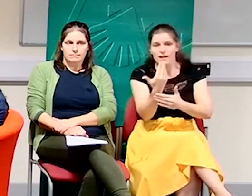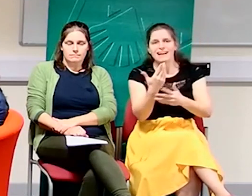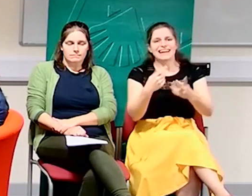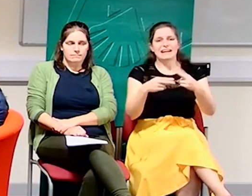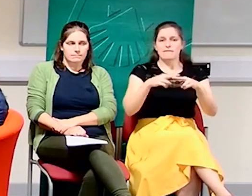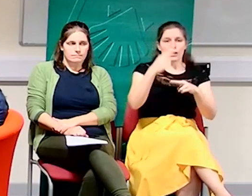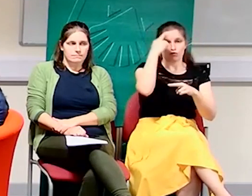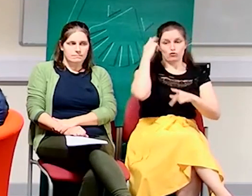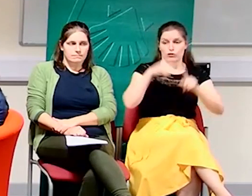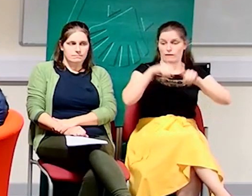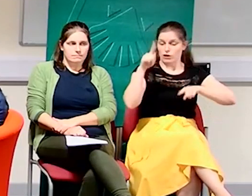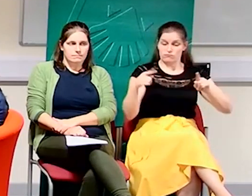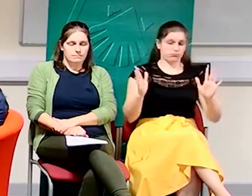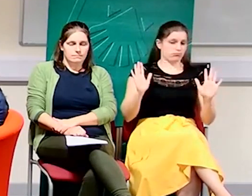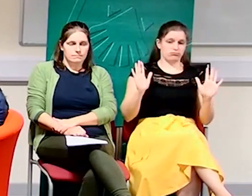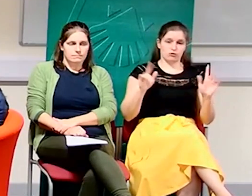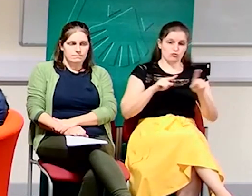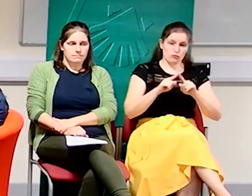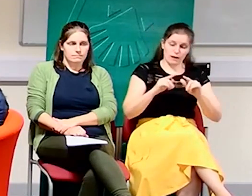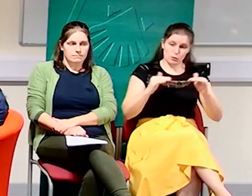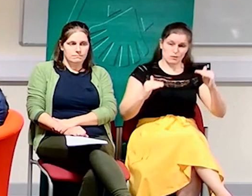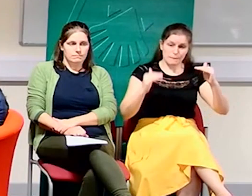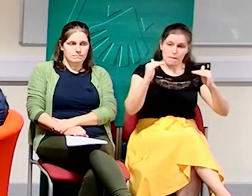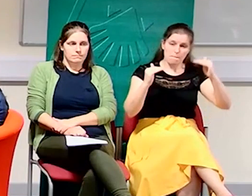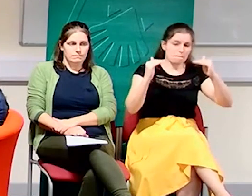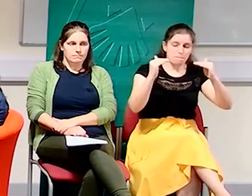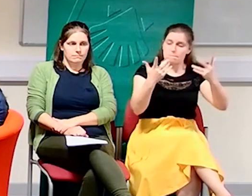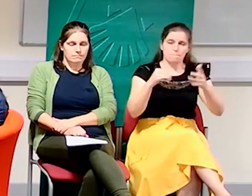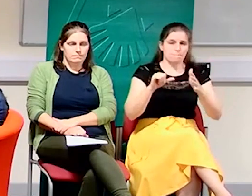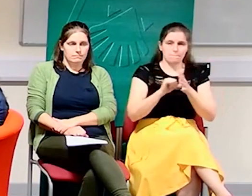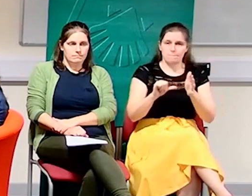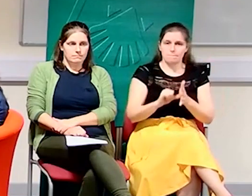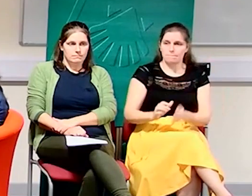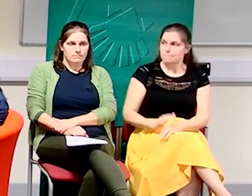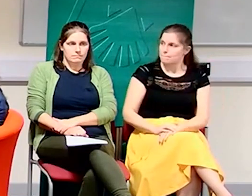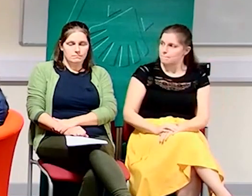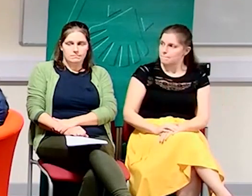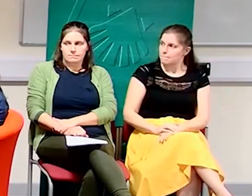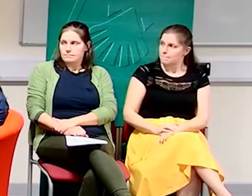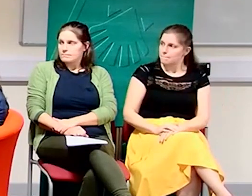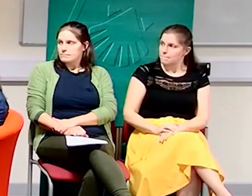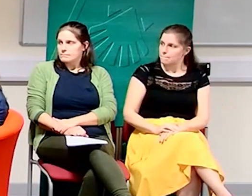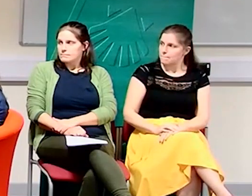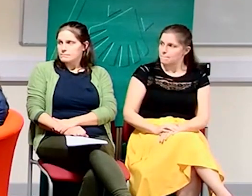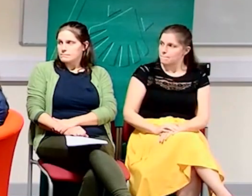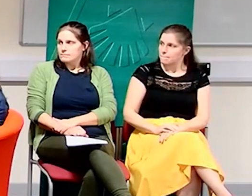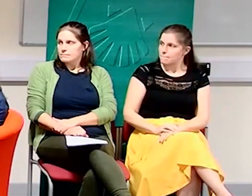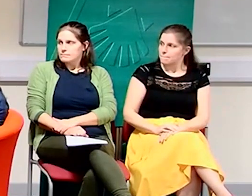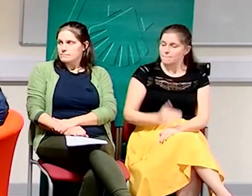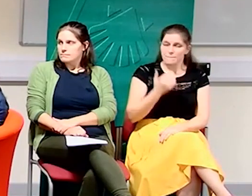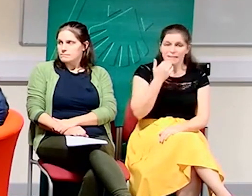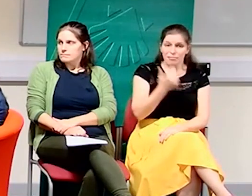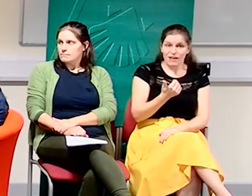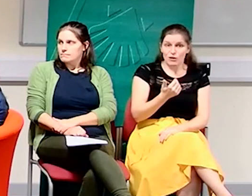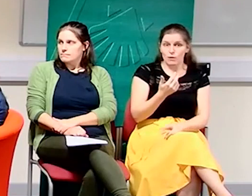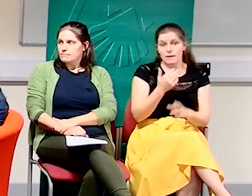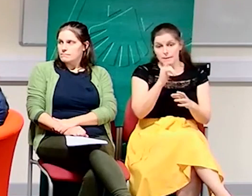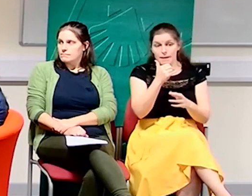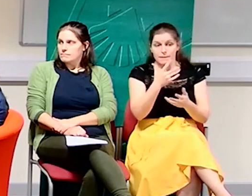people and that's a huge barrier thank you thank you maybe we'll get a bit more of a sense of what